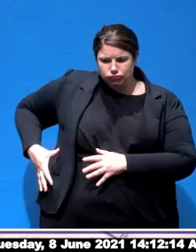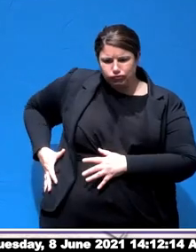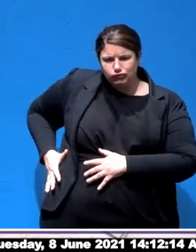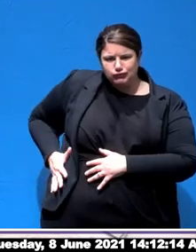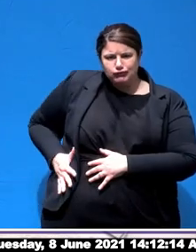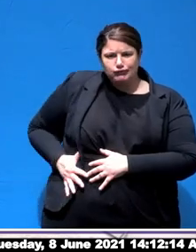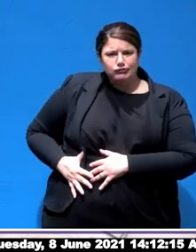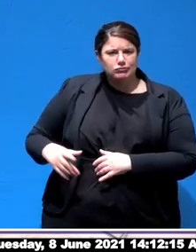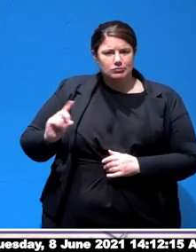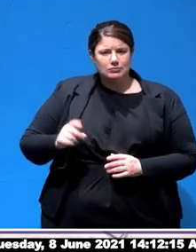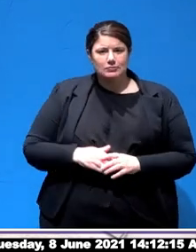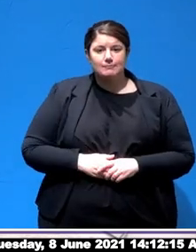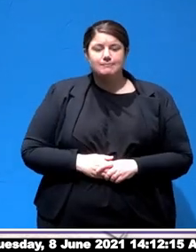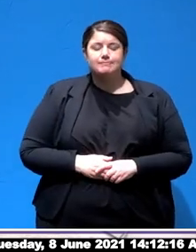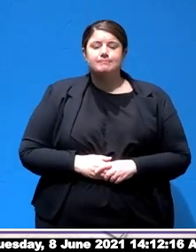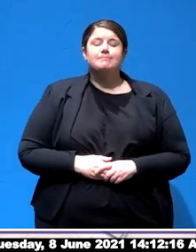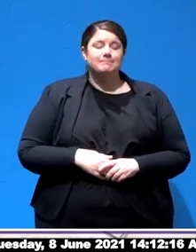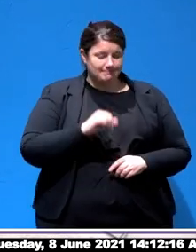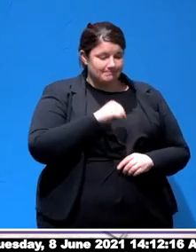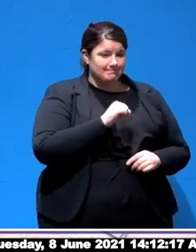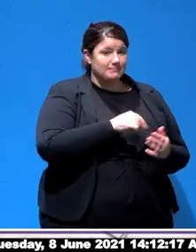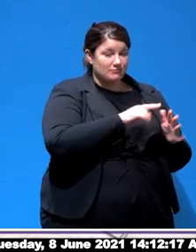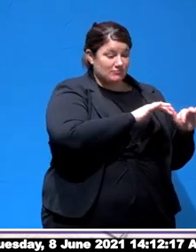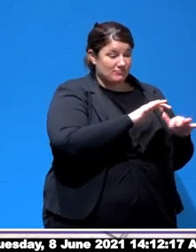Yes, in hindsight, yes, it was an incorrect reporting.